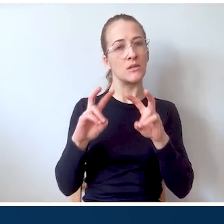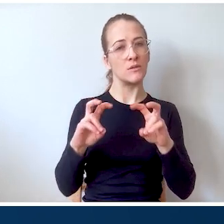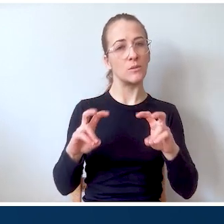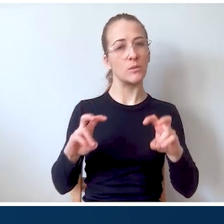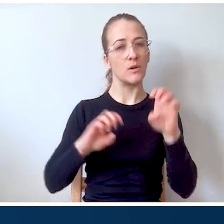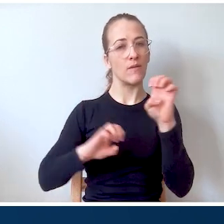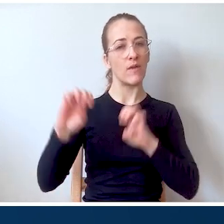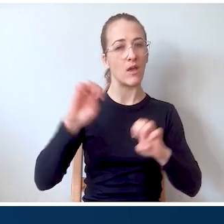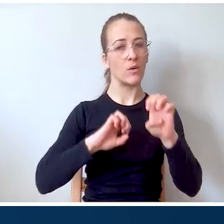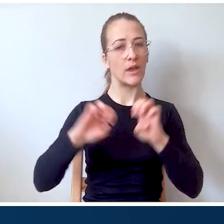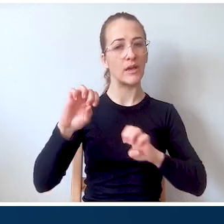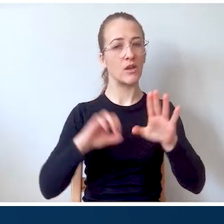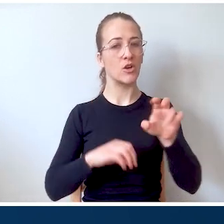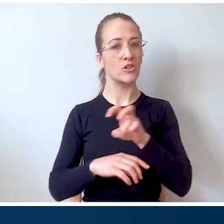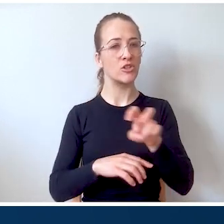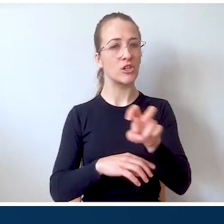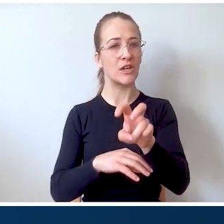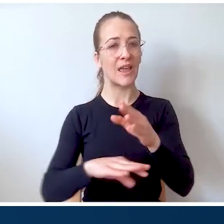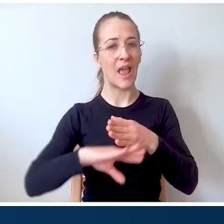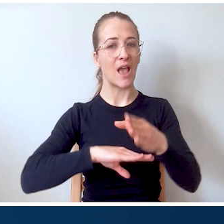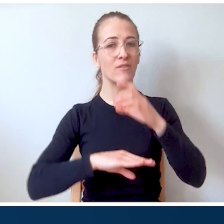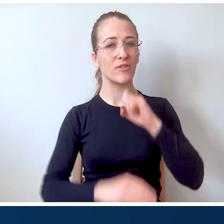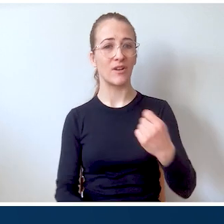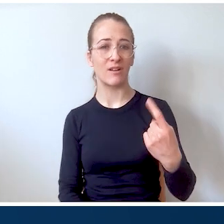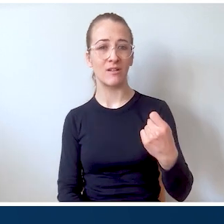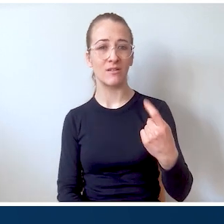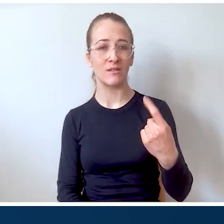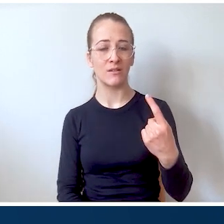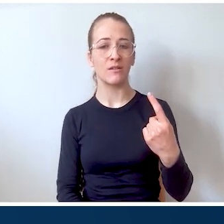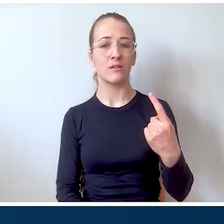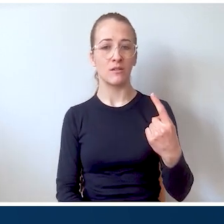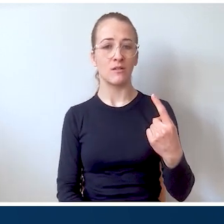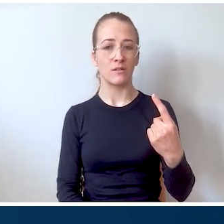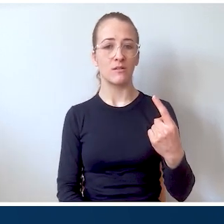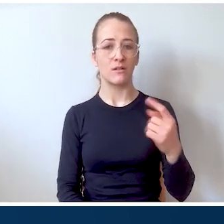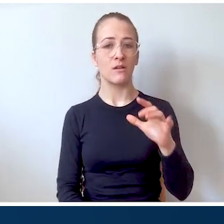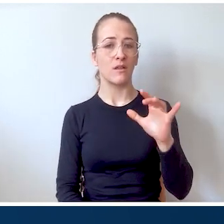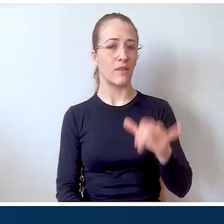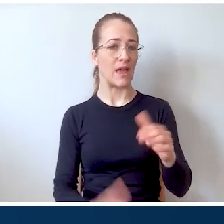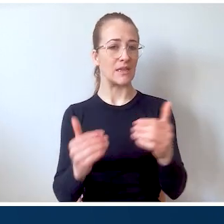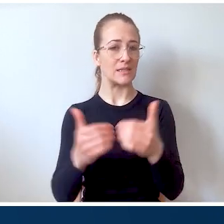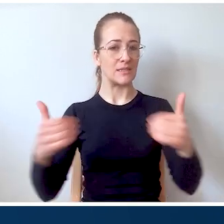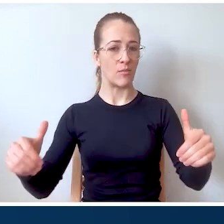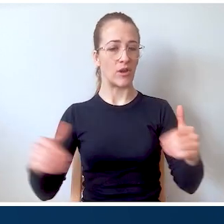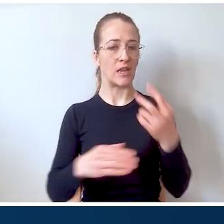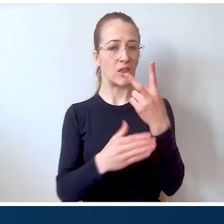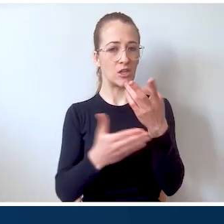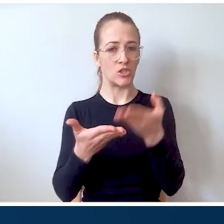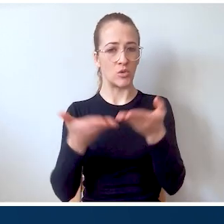and evaluated your journey after 11 years old, that separating the two things